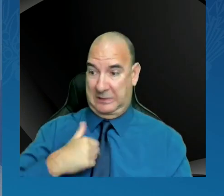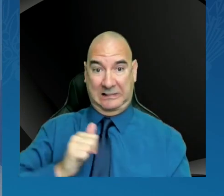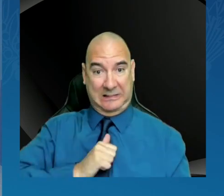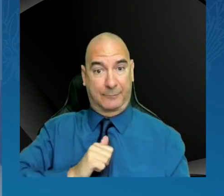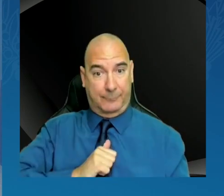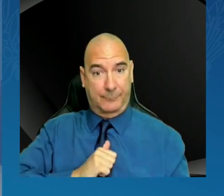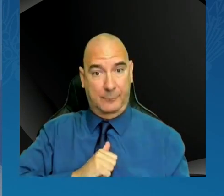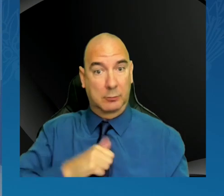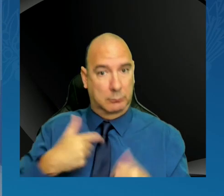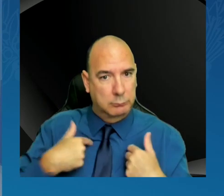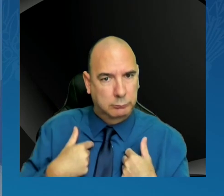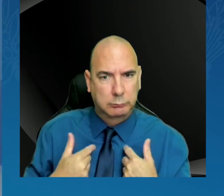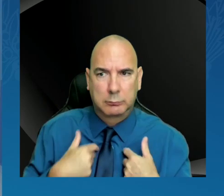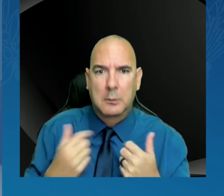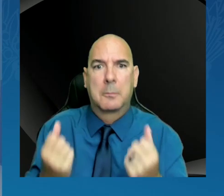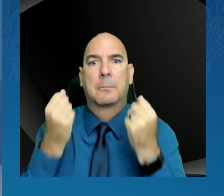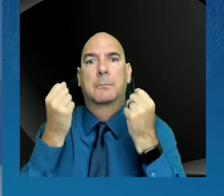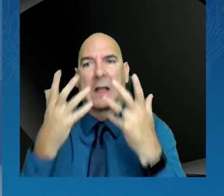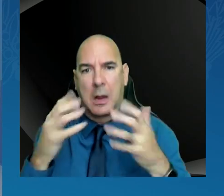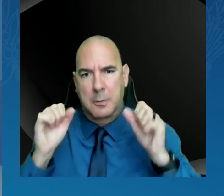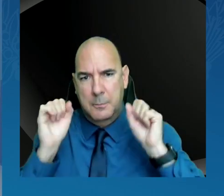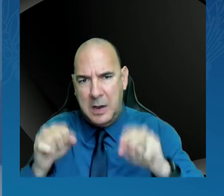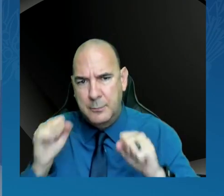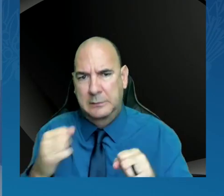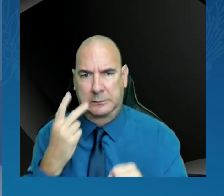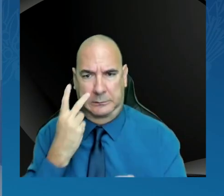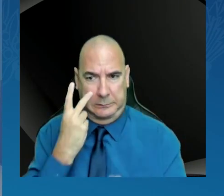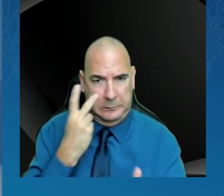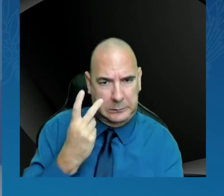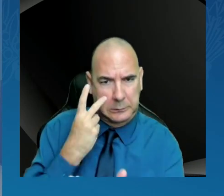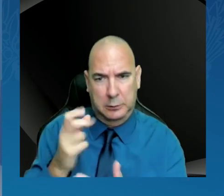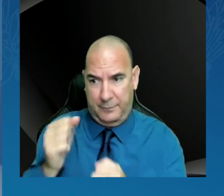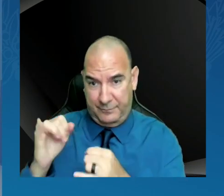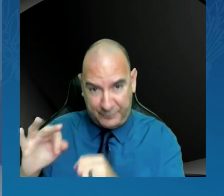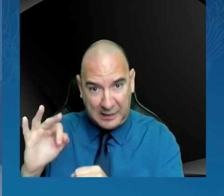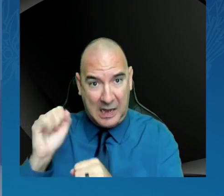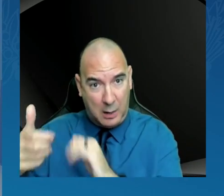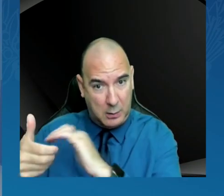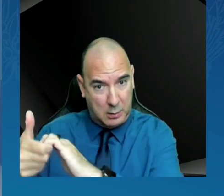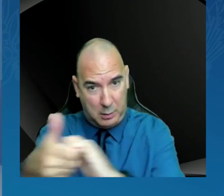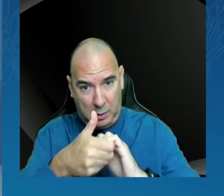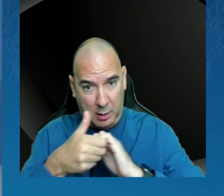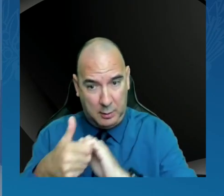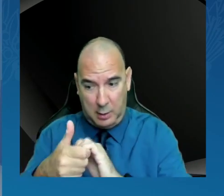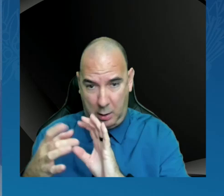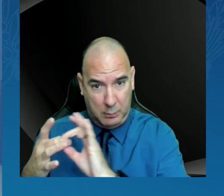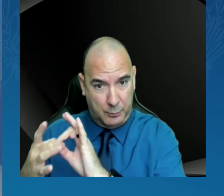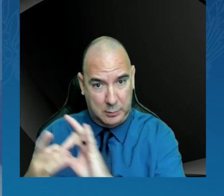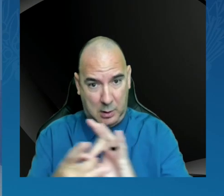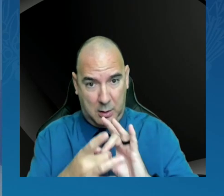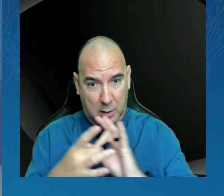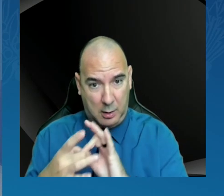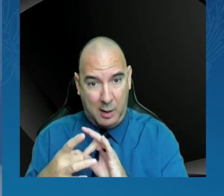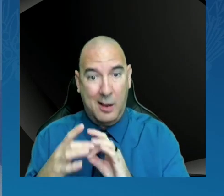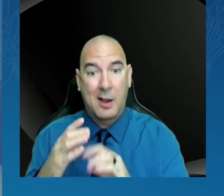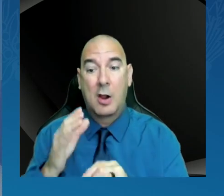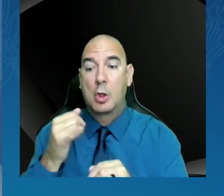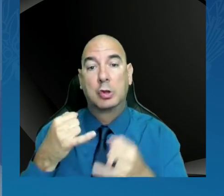when we collaborate across lines that relate to the direct benefit of the people of our nation.